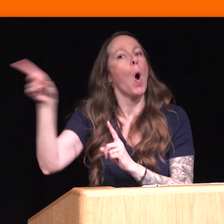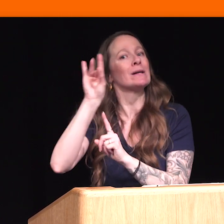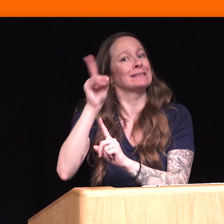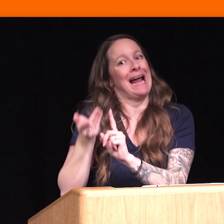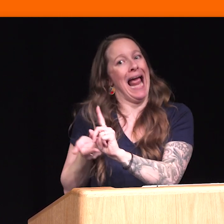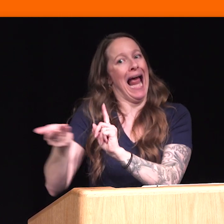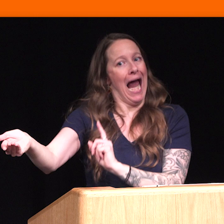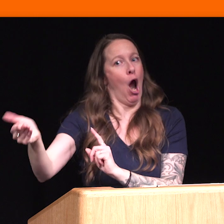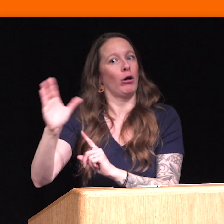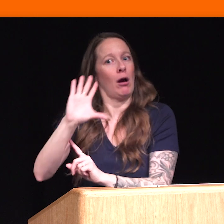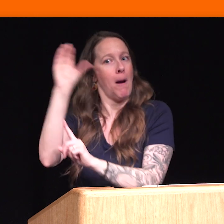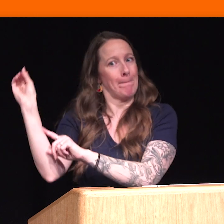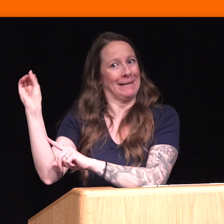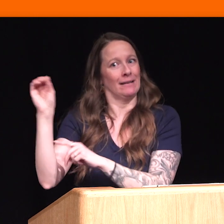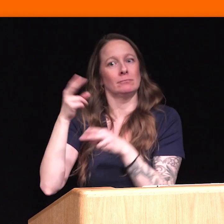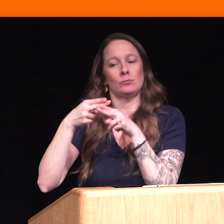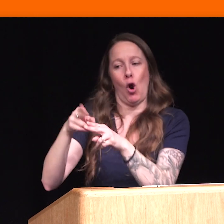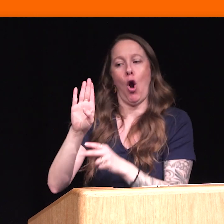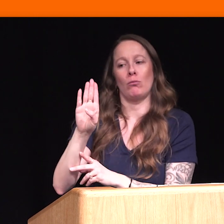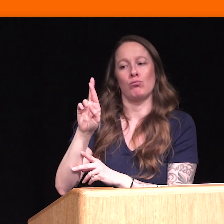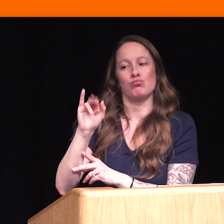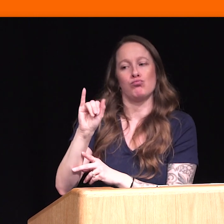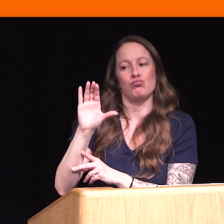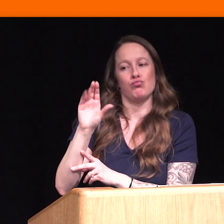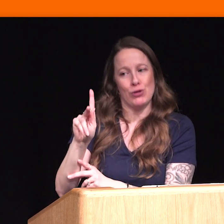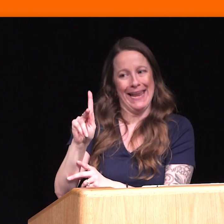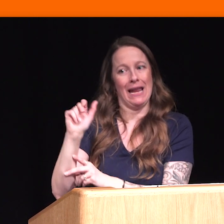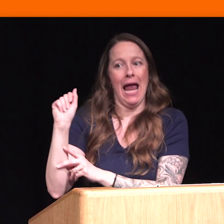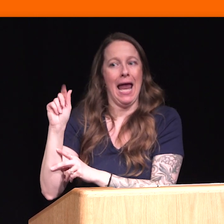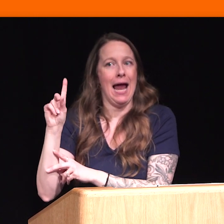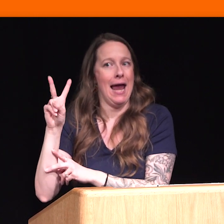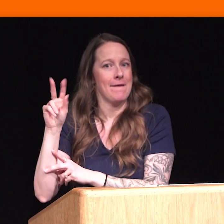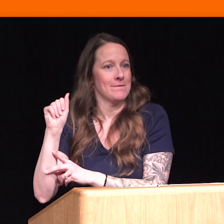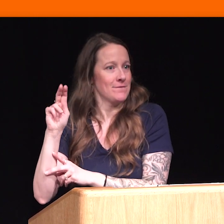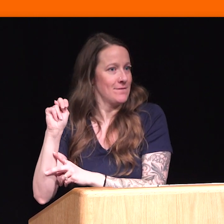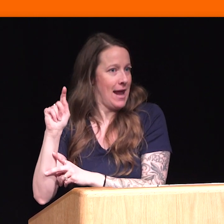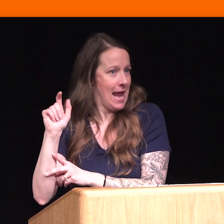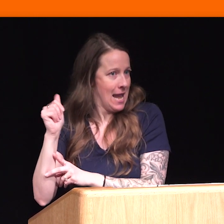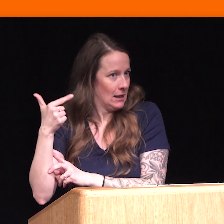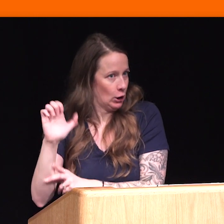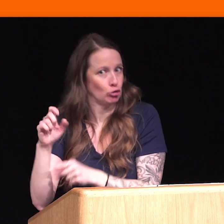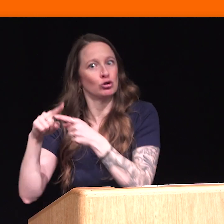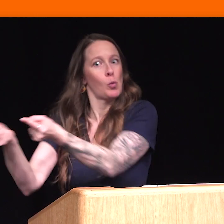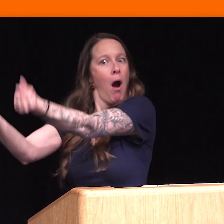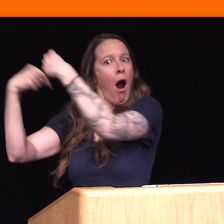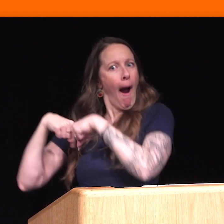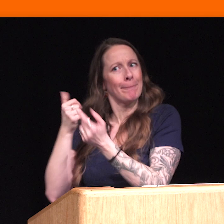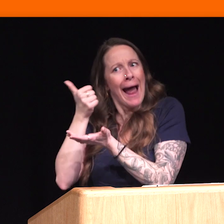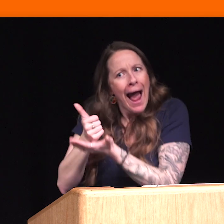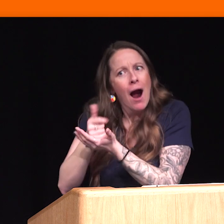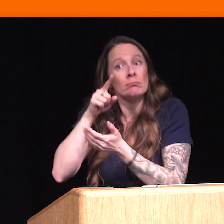but they really weren't sure exactly what to do. So, they hired a company called Brick Advantage,